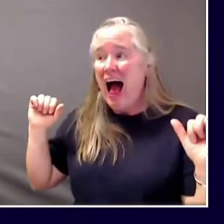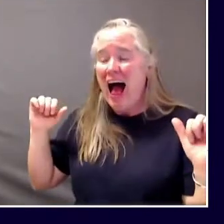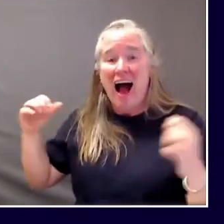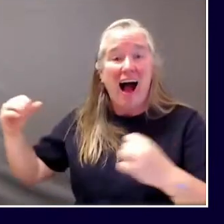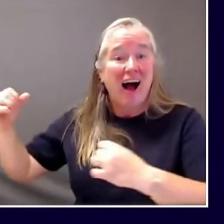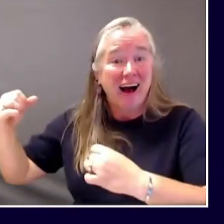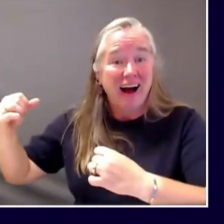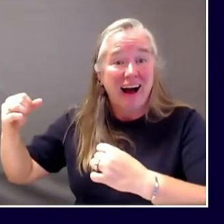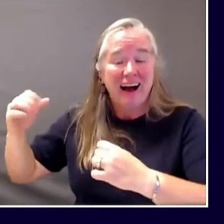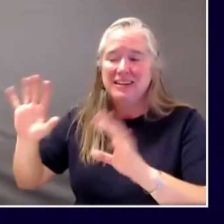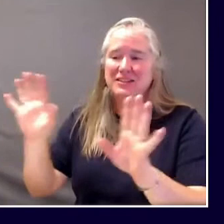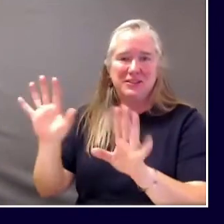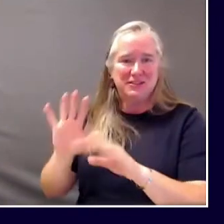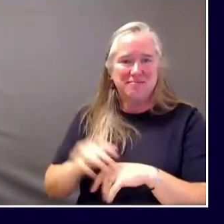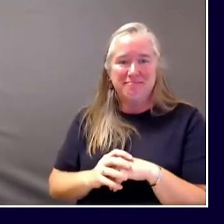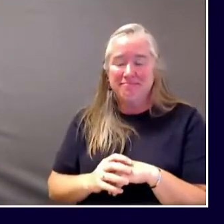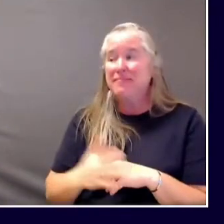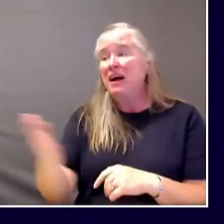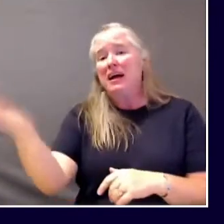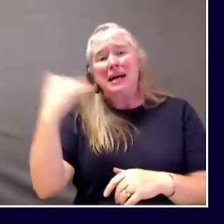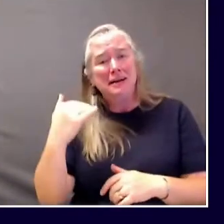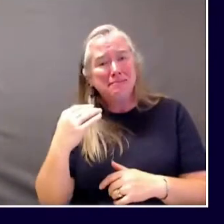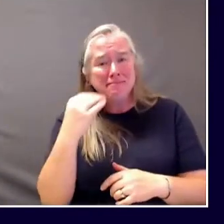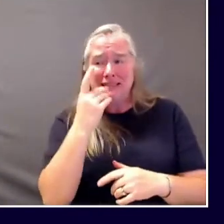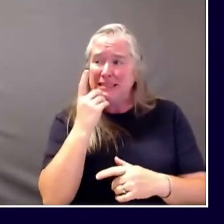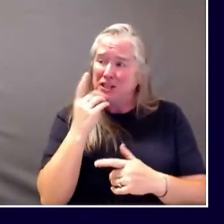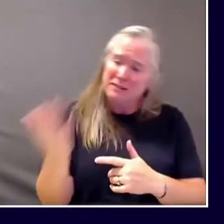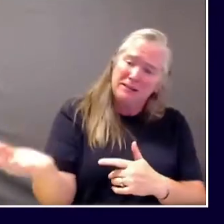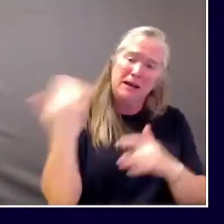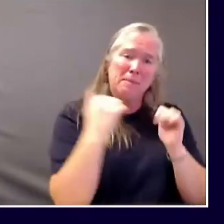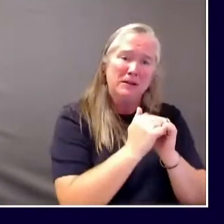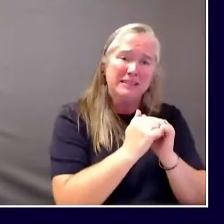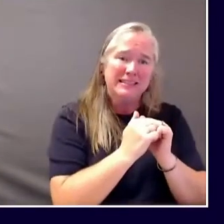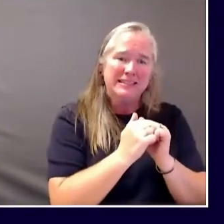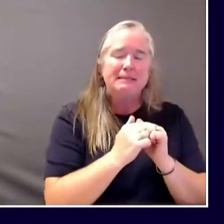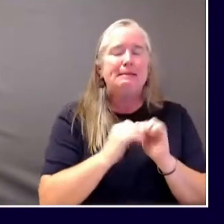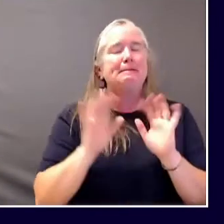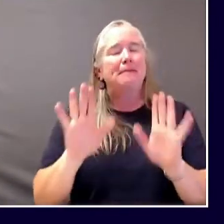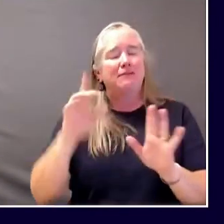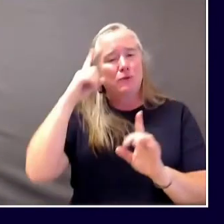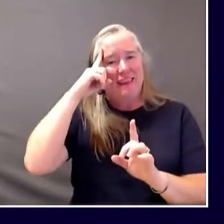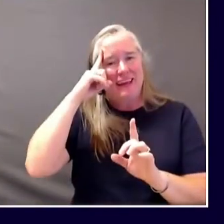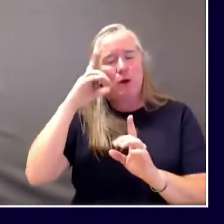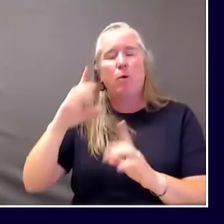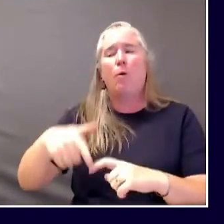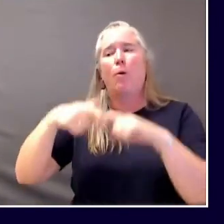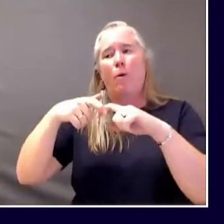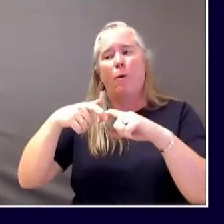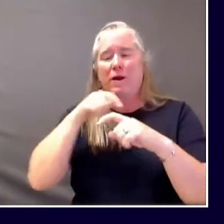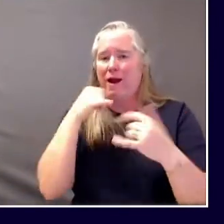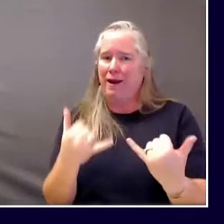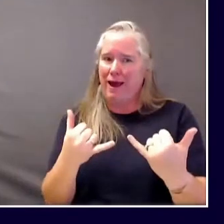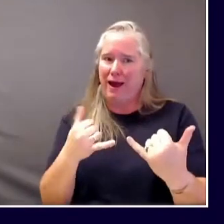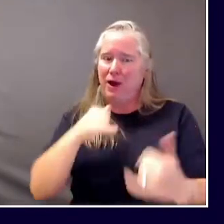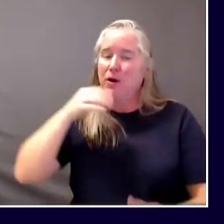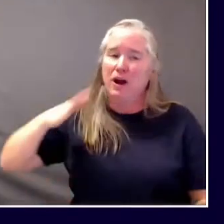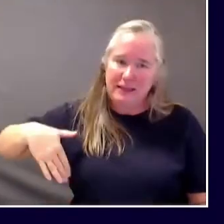dinner or drink or something and you just gotta say not now not